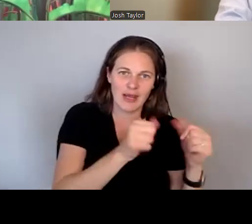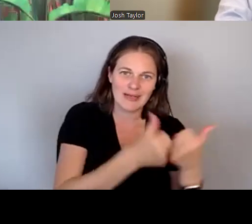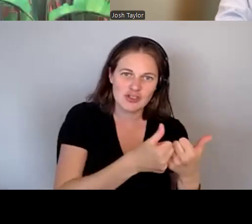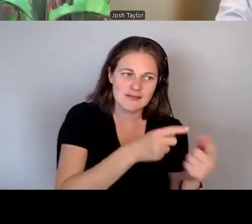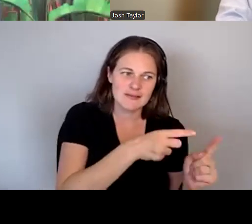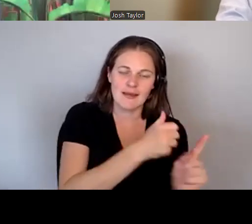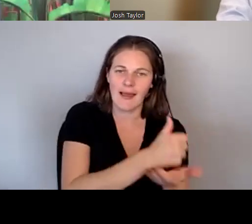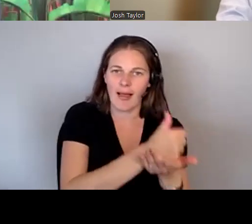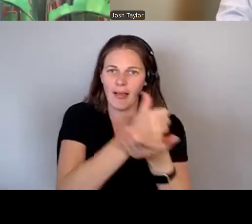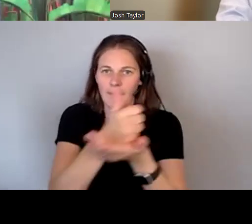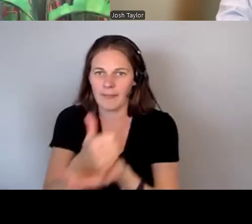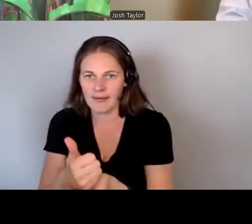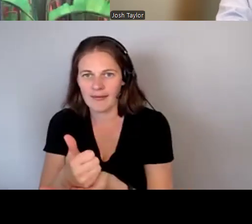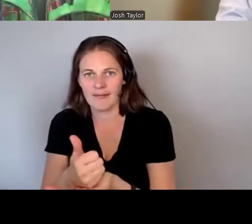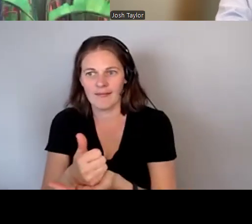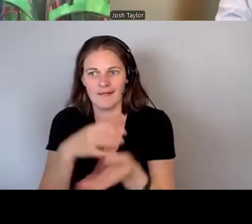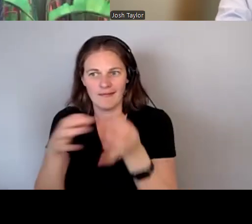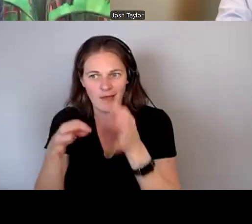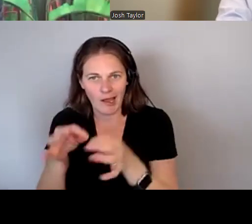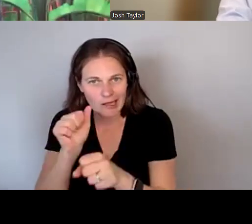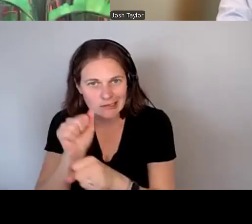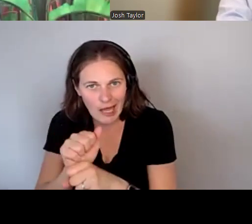define a task that's needed to be done to work with them.